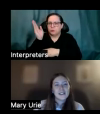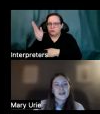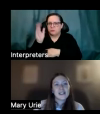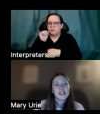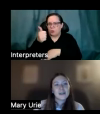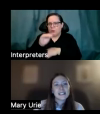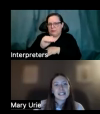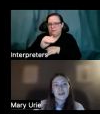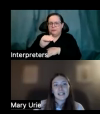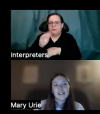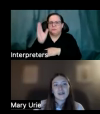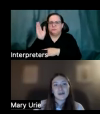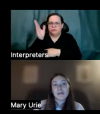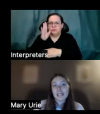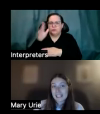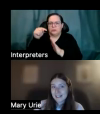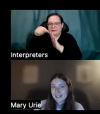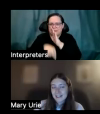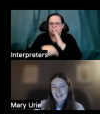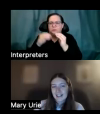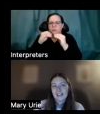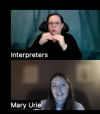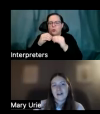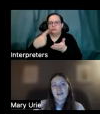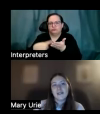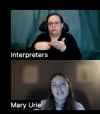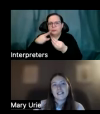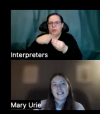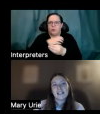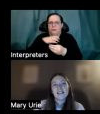to go a little bit deeper into committees, and how you can see